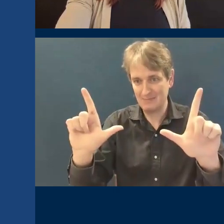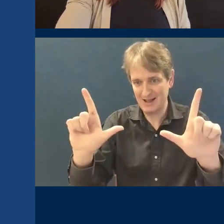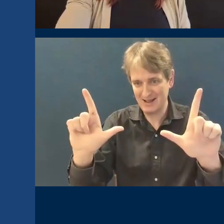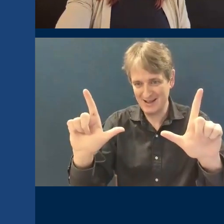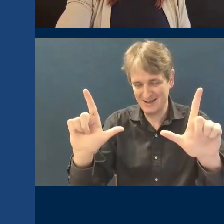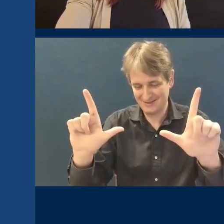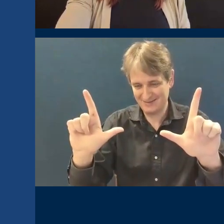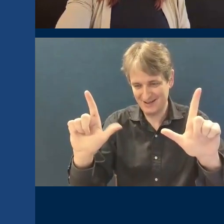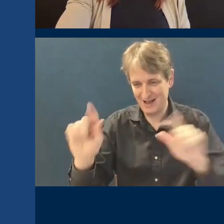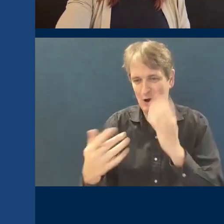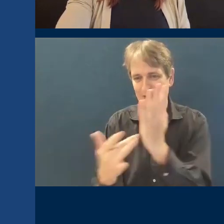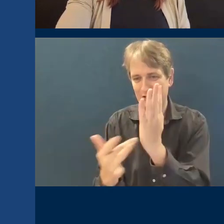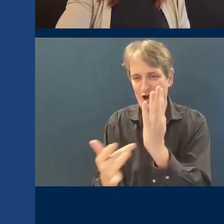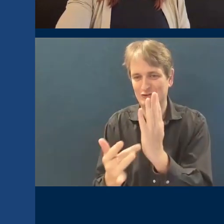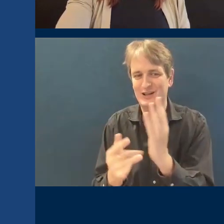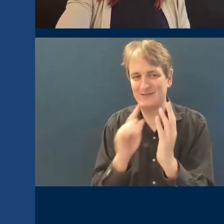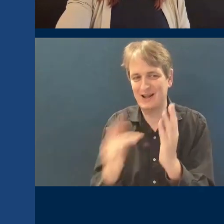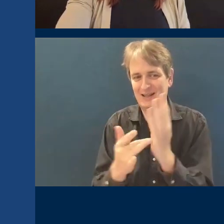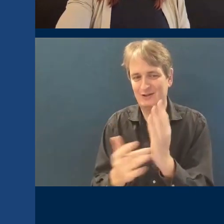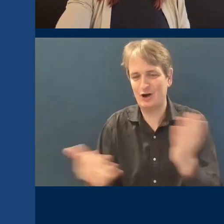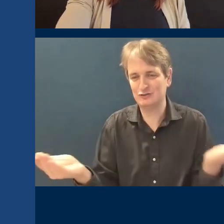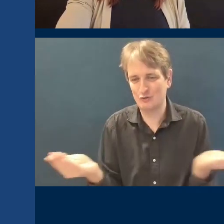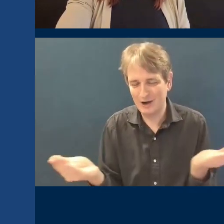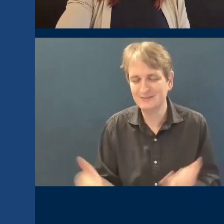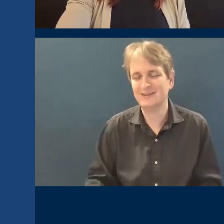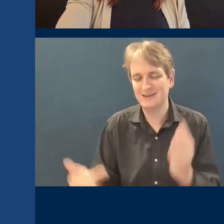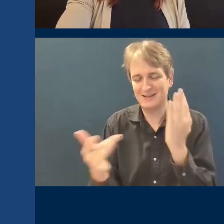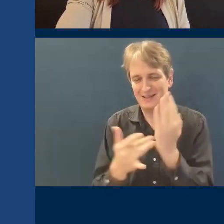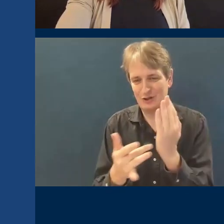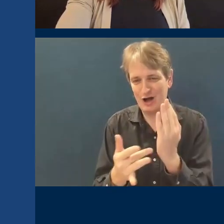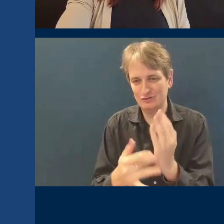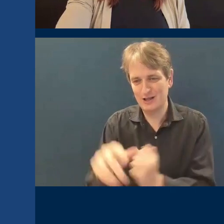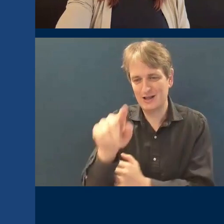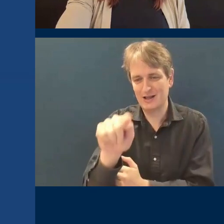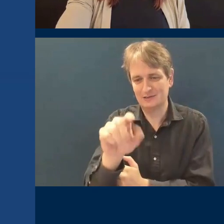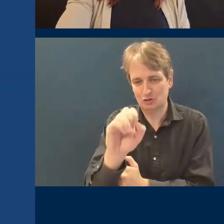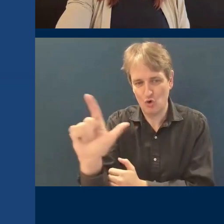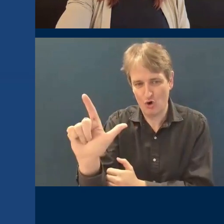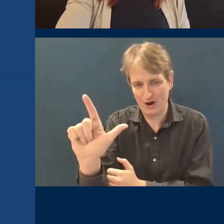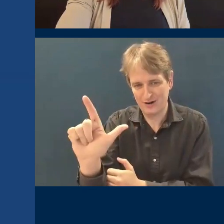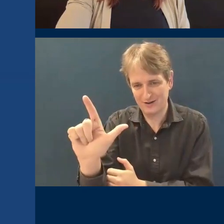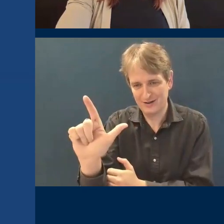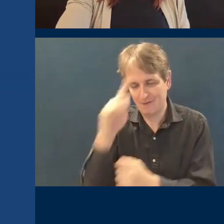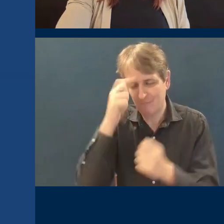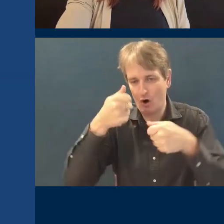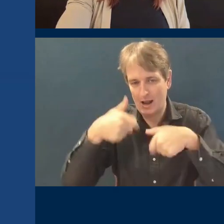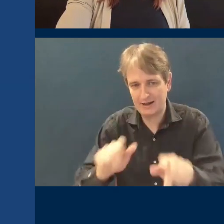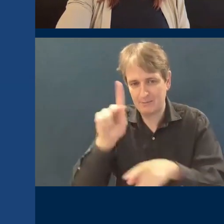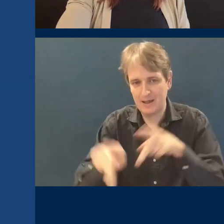All right. So this is my slide about technology and what it is. It's a tool